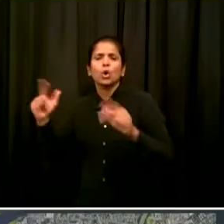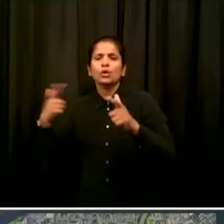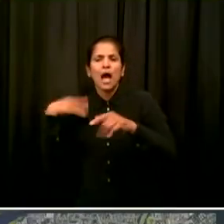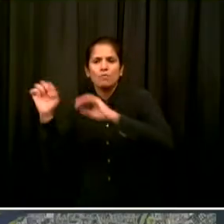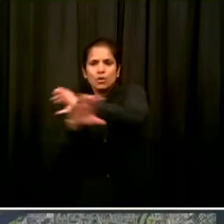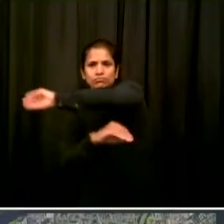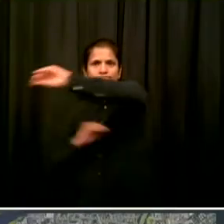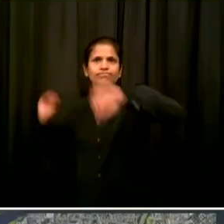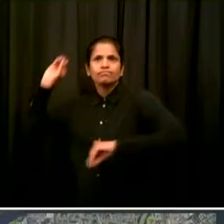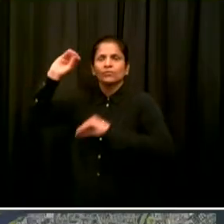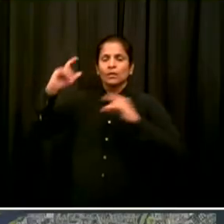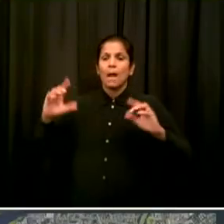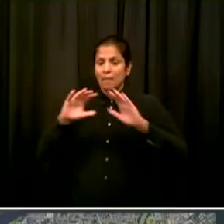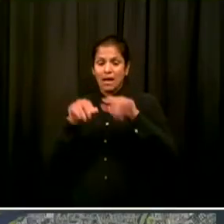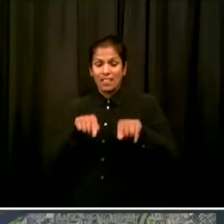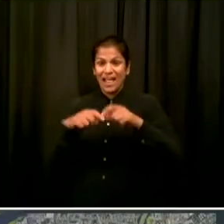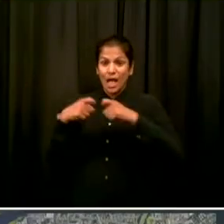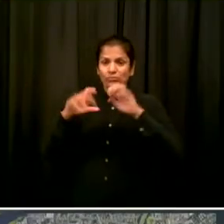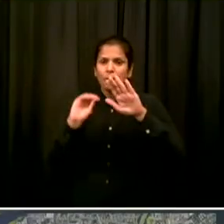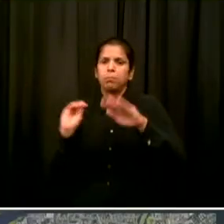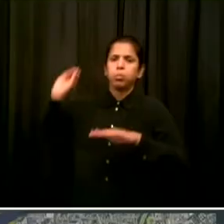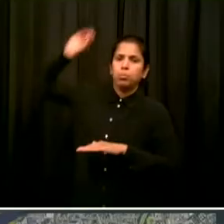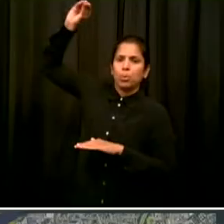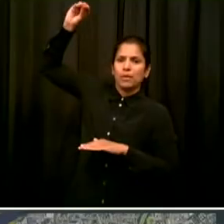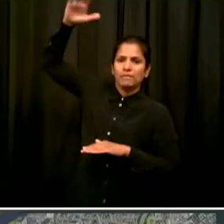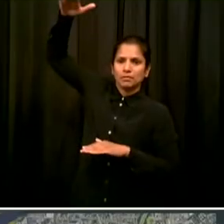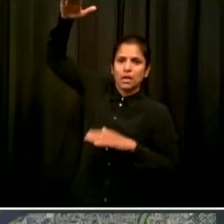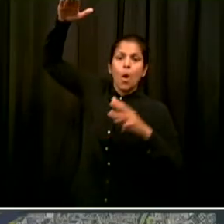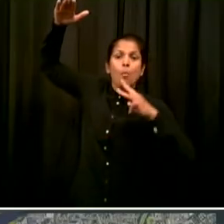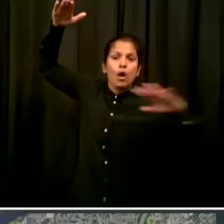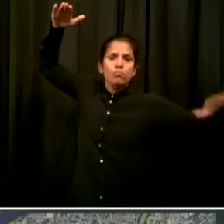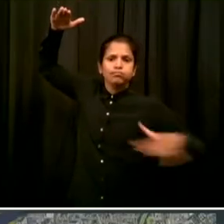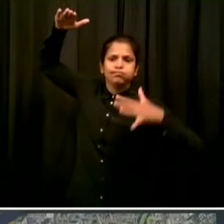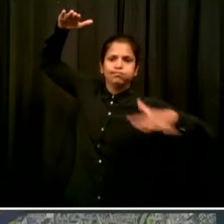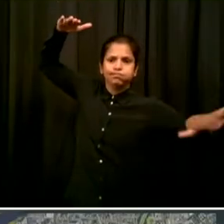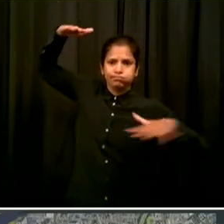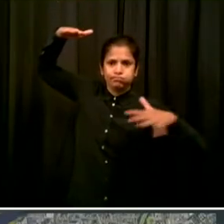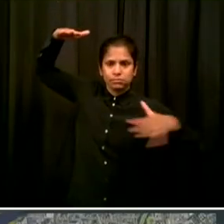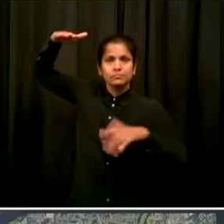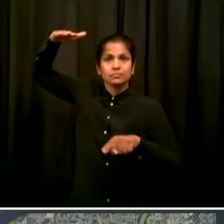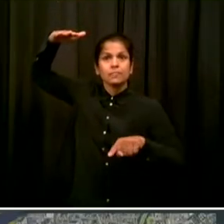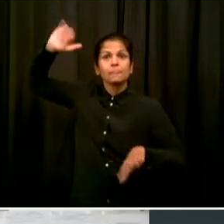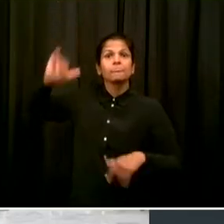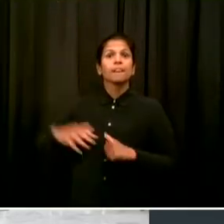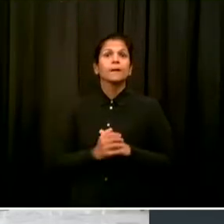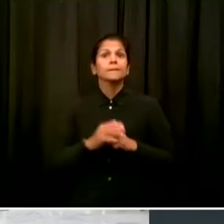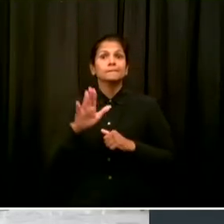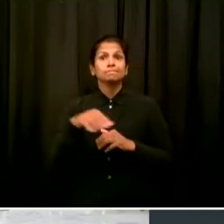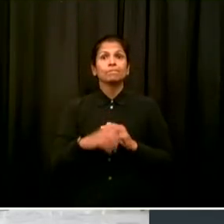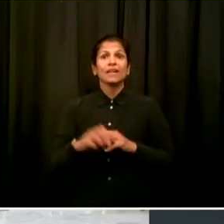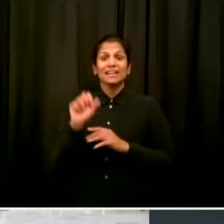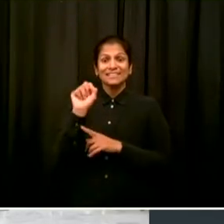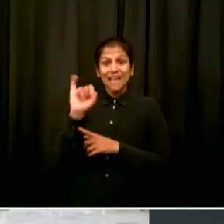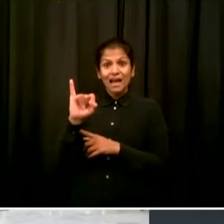THIS INCLUDS E RECONFIGURING UNDERGROUND ELECTRIC